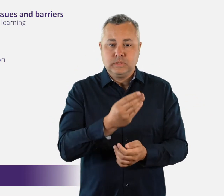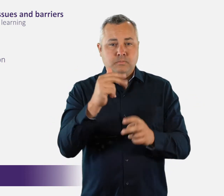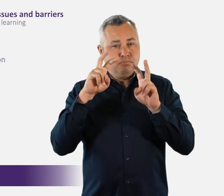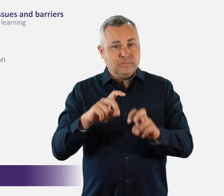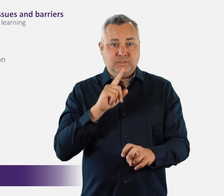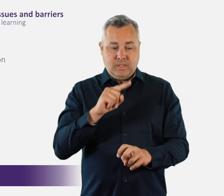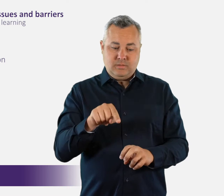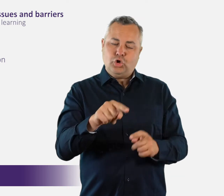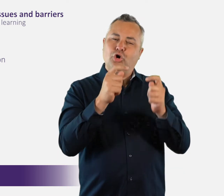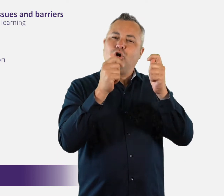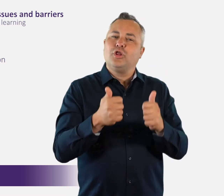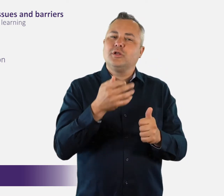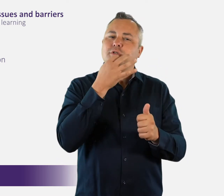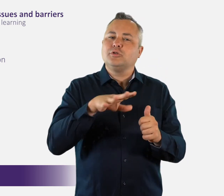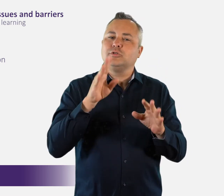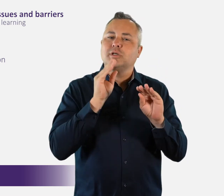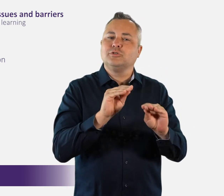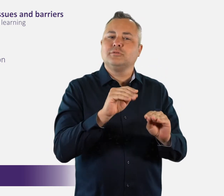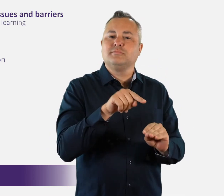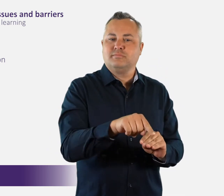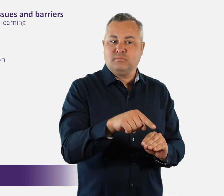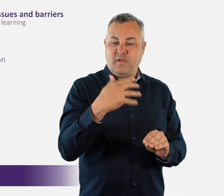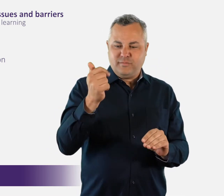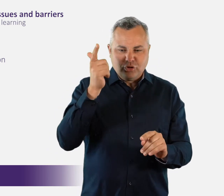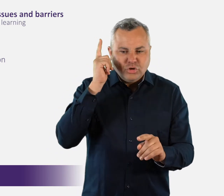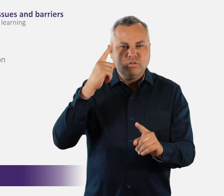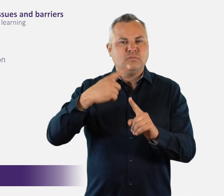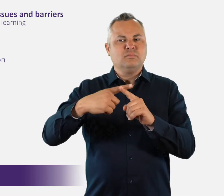Literature suggests that teachers, management and others in some early childhood -